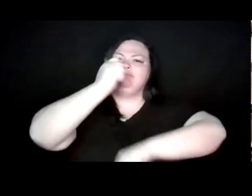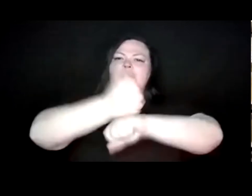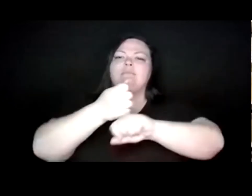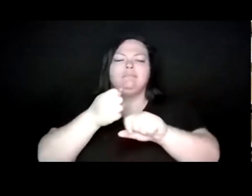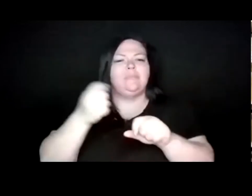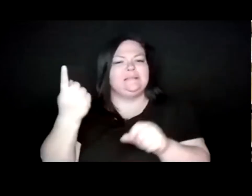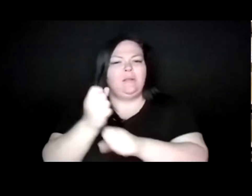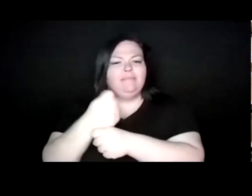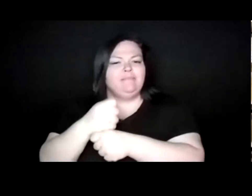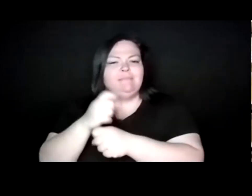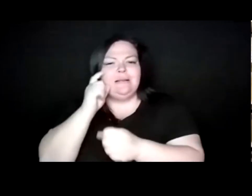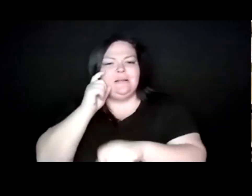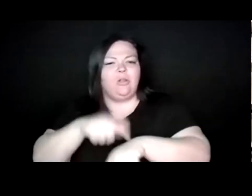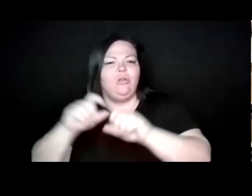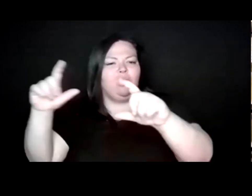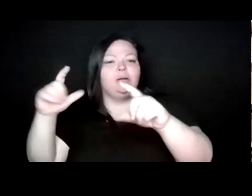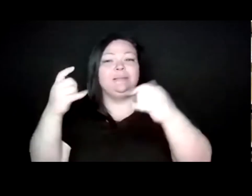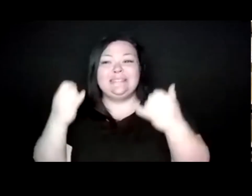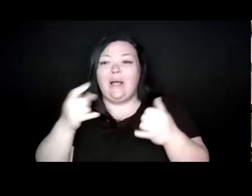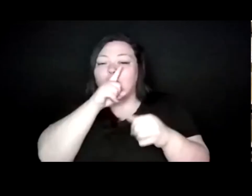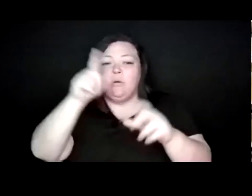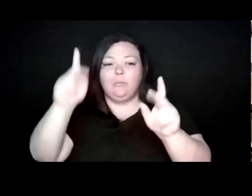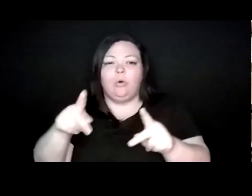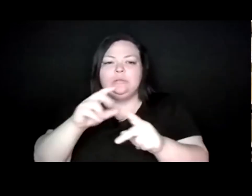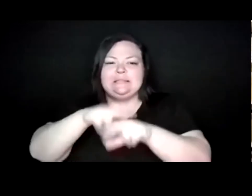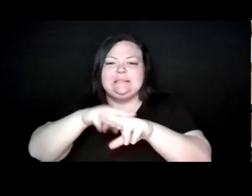The real monk now sits alone/ in the back room, smokes a cigar, enjoys/